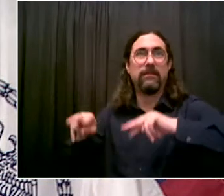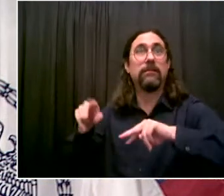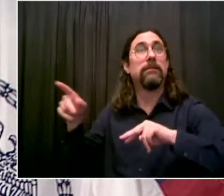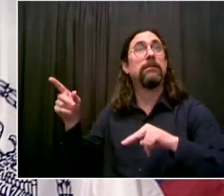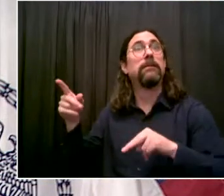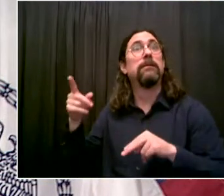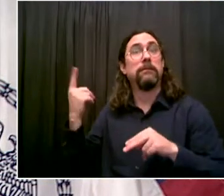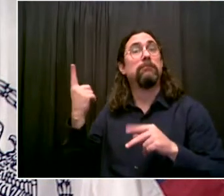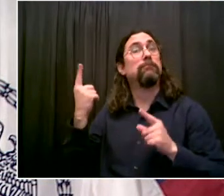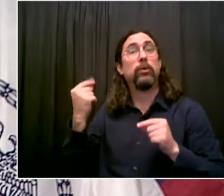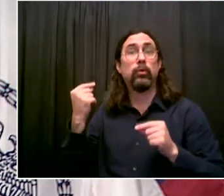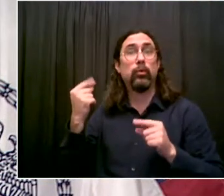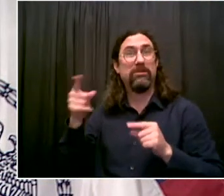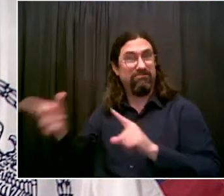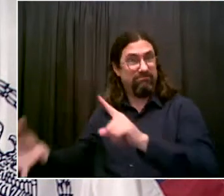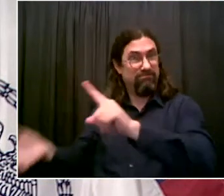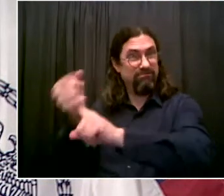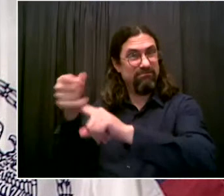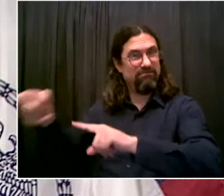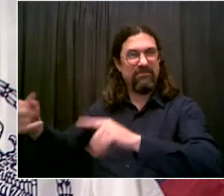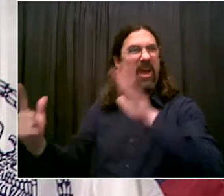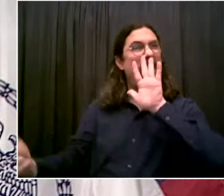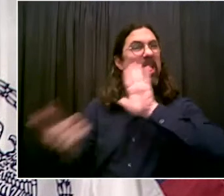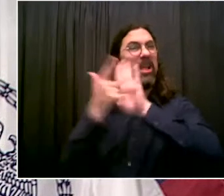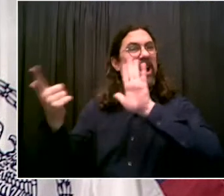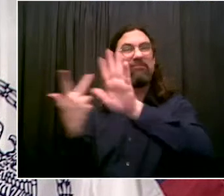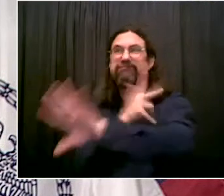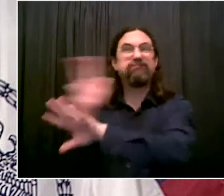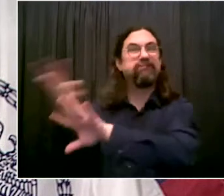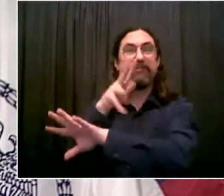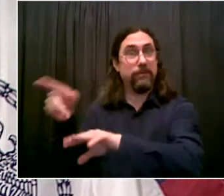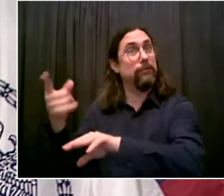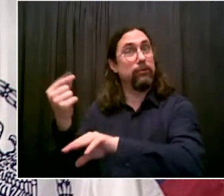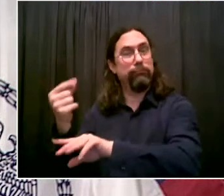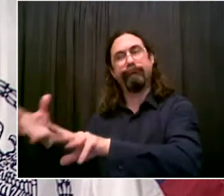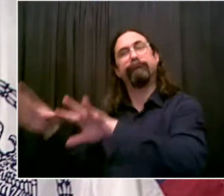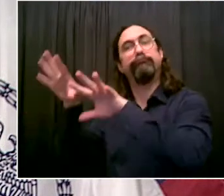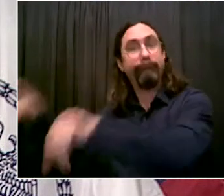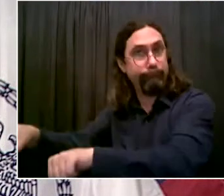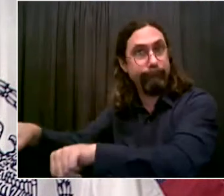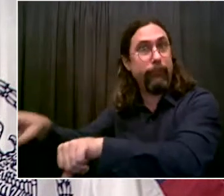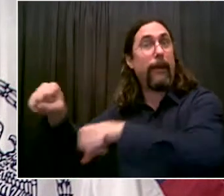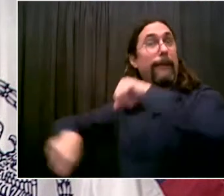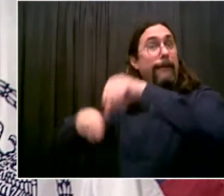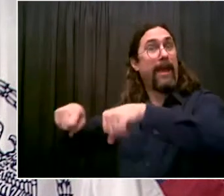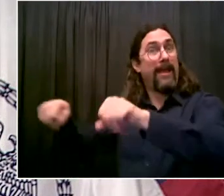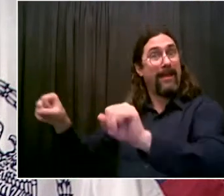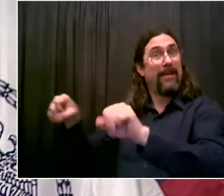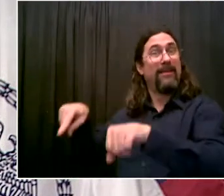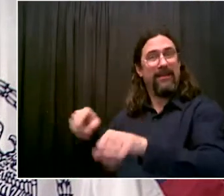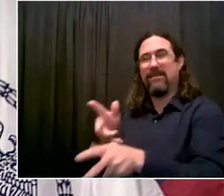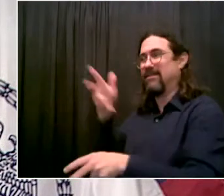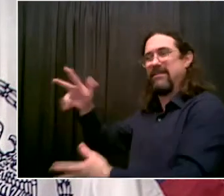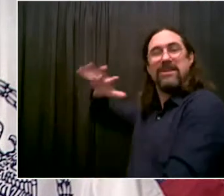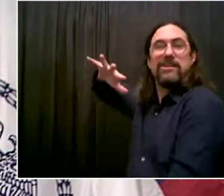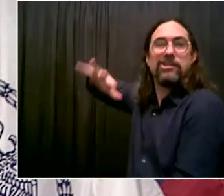THERE CONFISCATING AND CRUSHING THEM AS THEY HAVE DONE IN THE PAST, IF